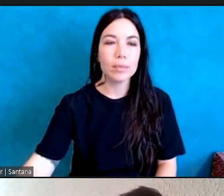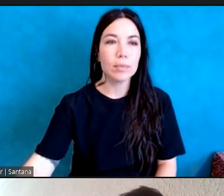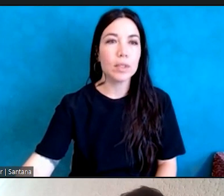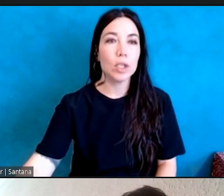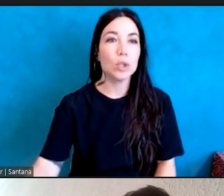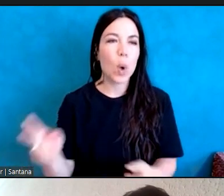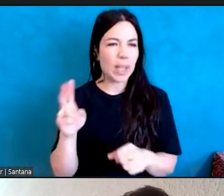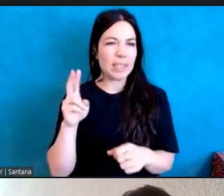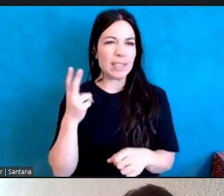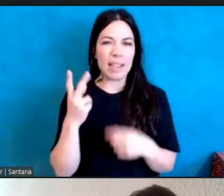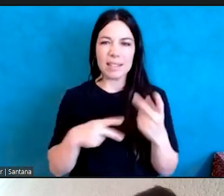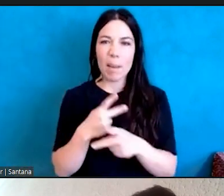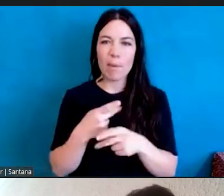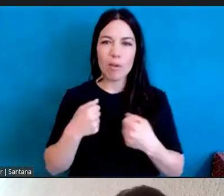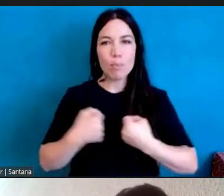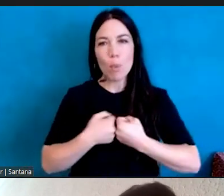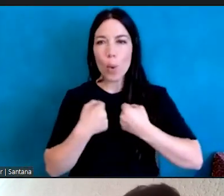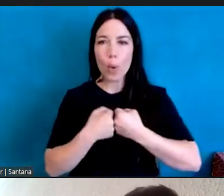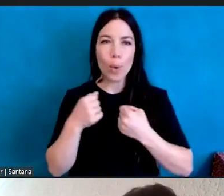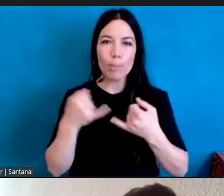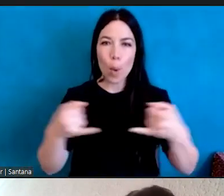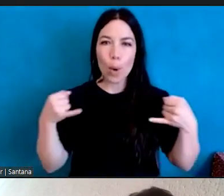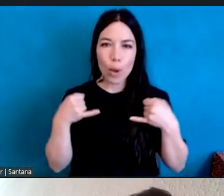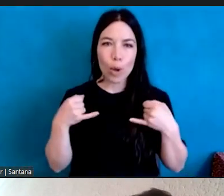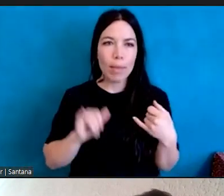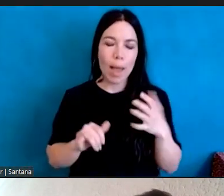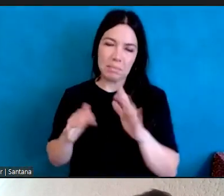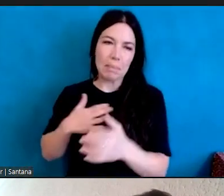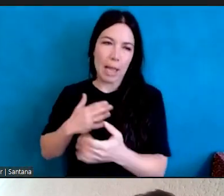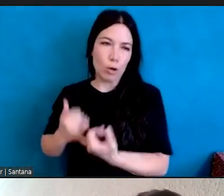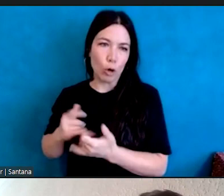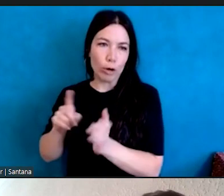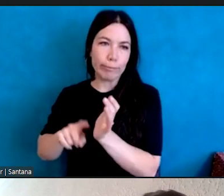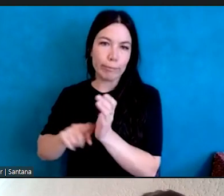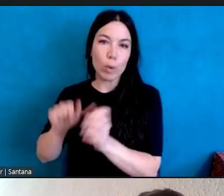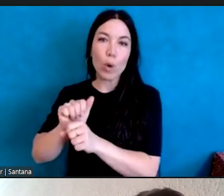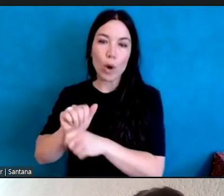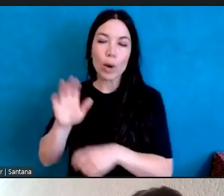So I'll just show you the context of this, because it'll take a while to get the kind of results from this, but--